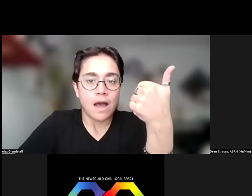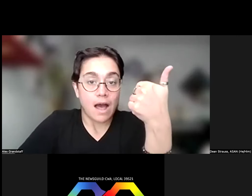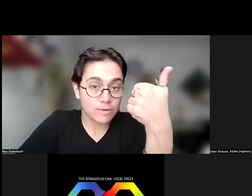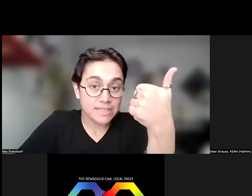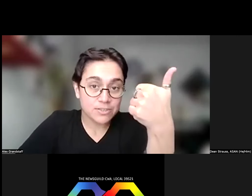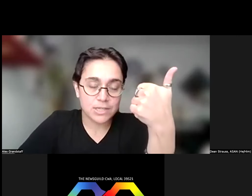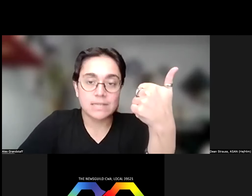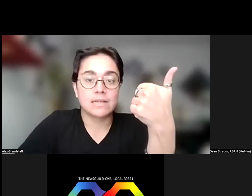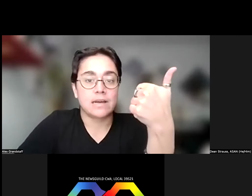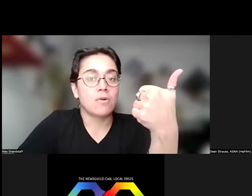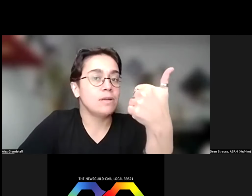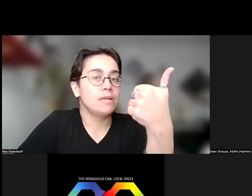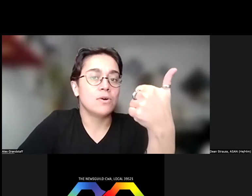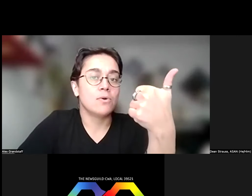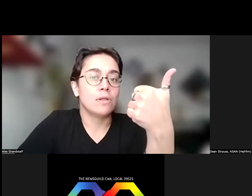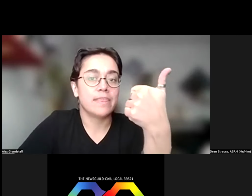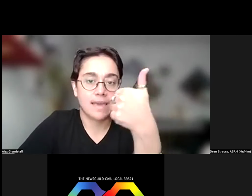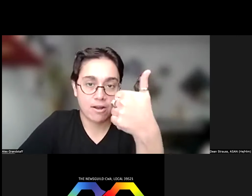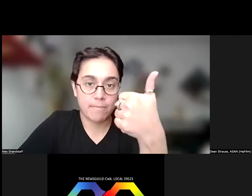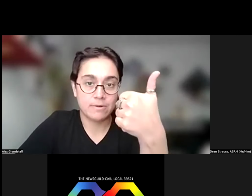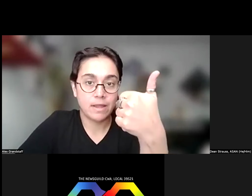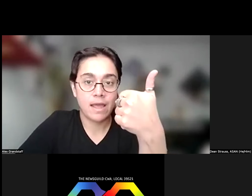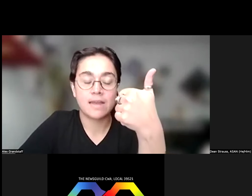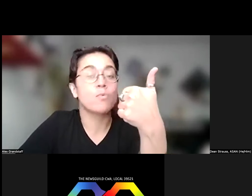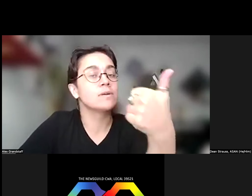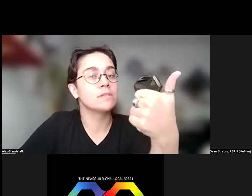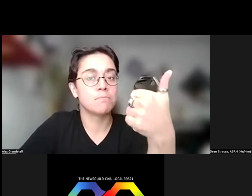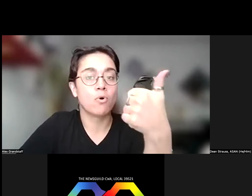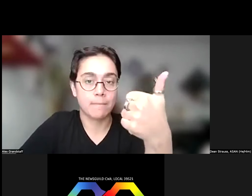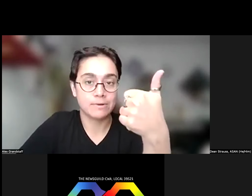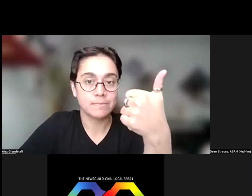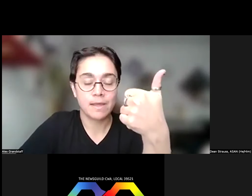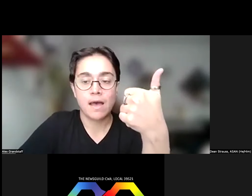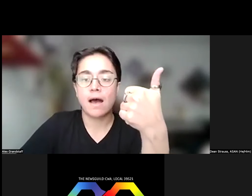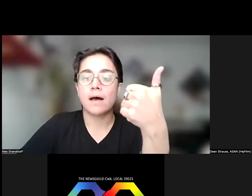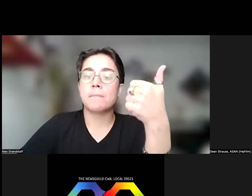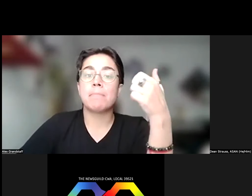, like I do all the time with myself, is actually a combo deal.